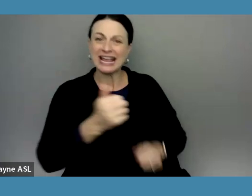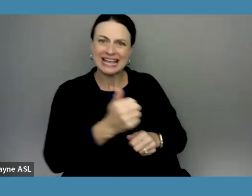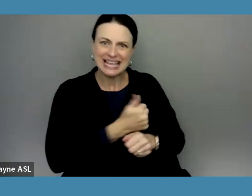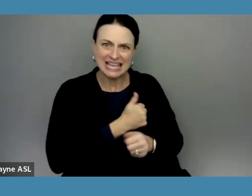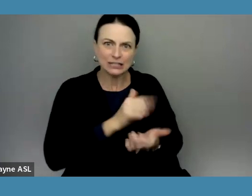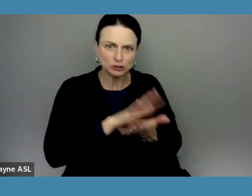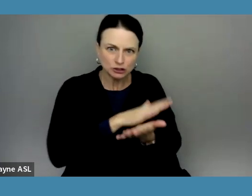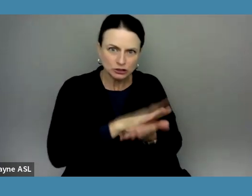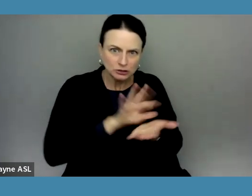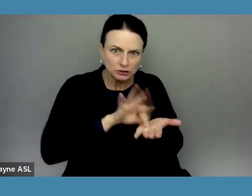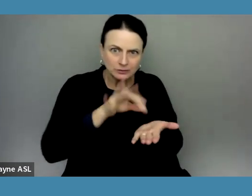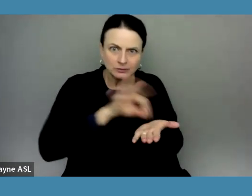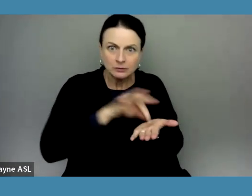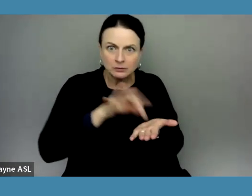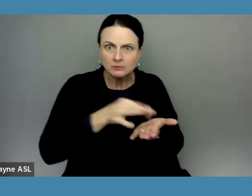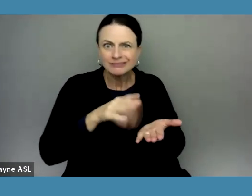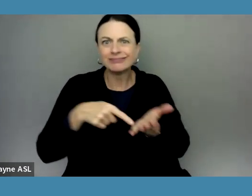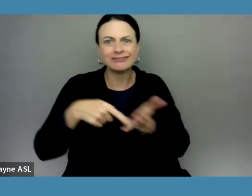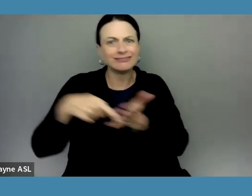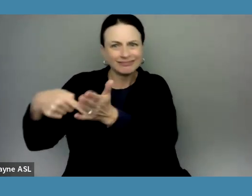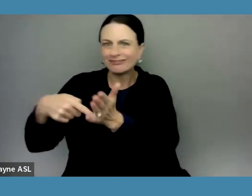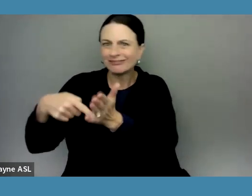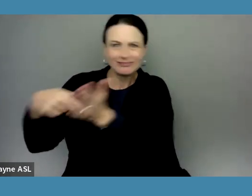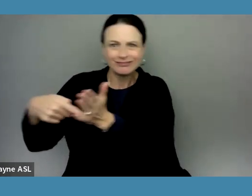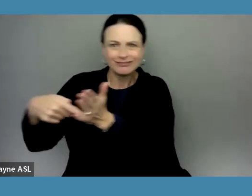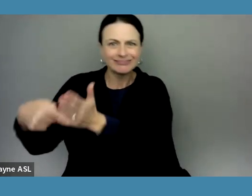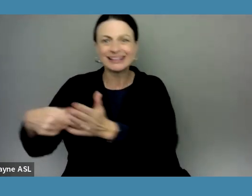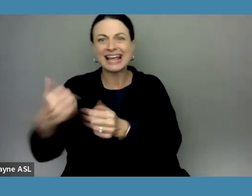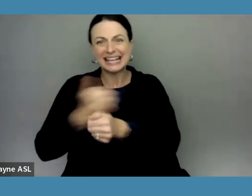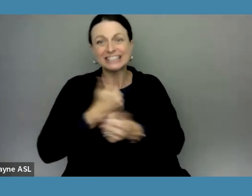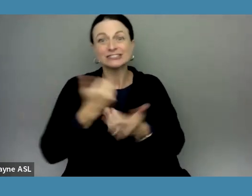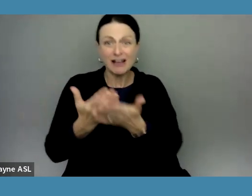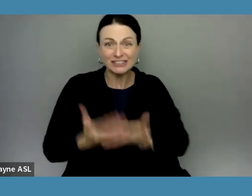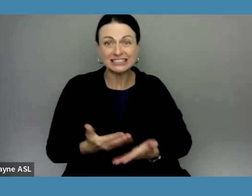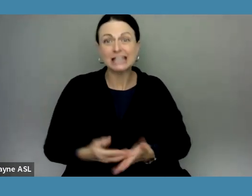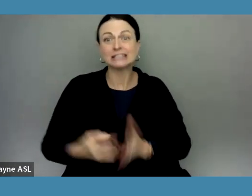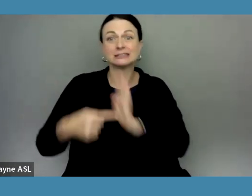or each exhibit to be entered into evidence one by one.